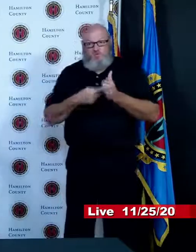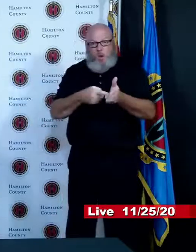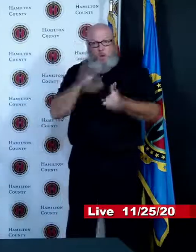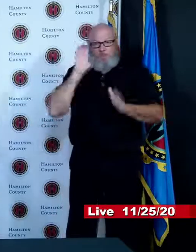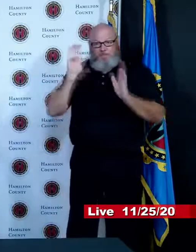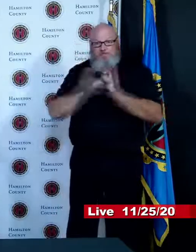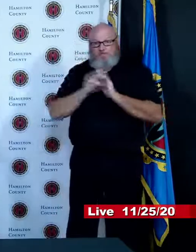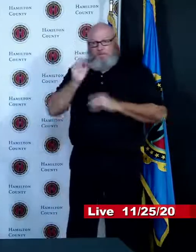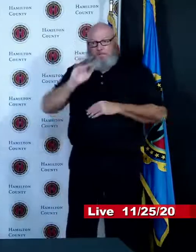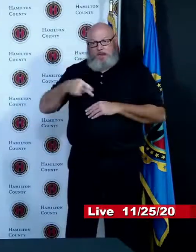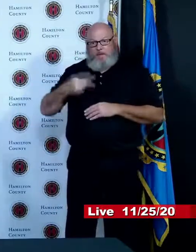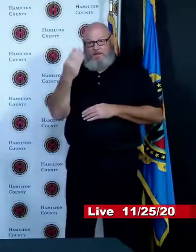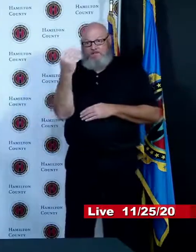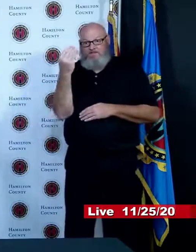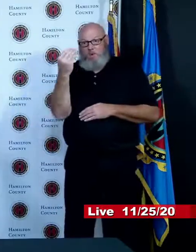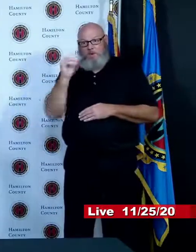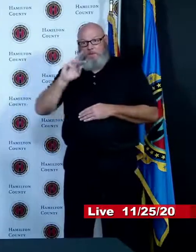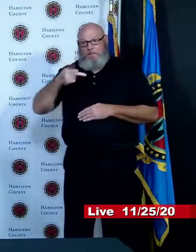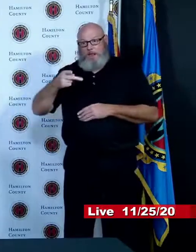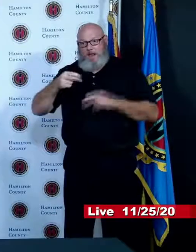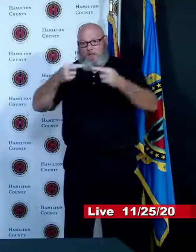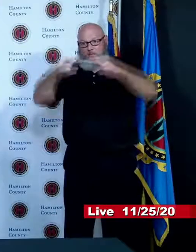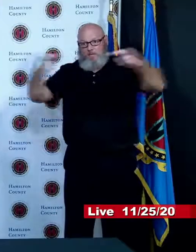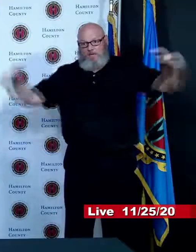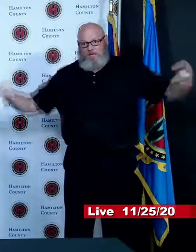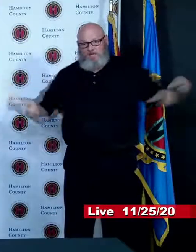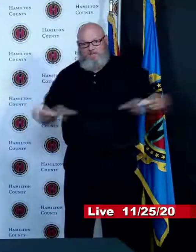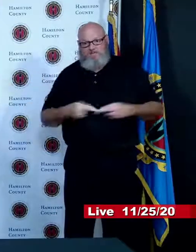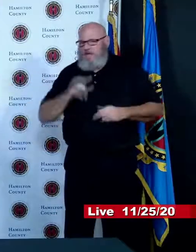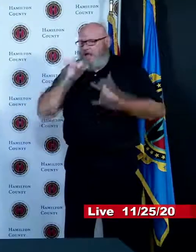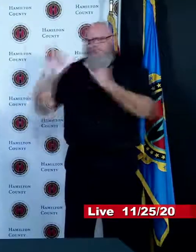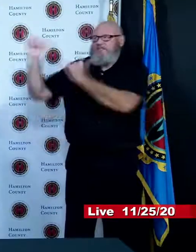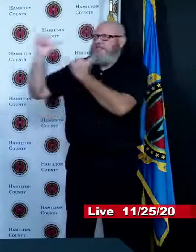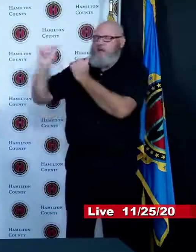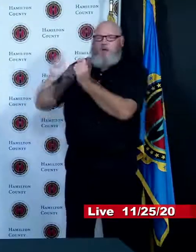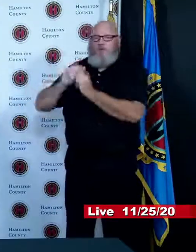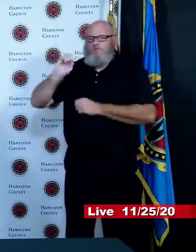look at the Ohio department of health's region our region actually does include Northern Kentucky and